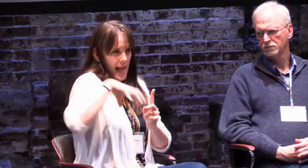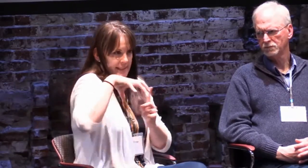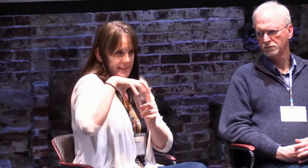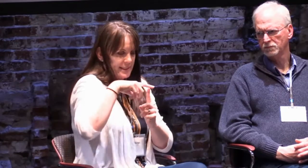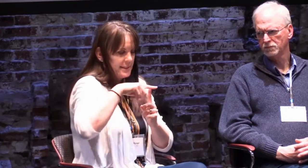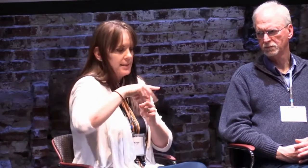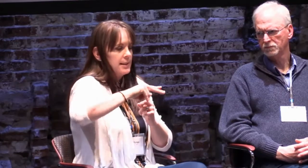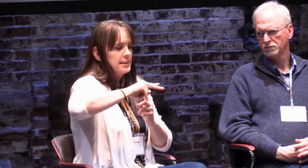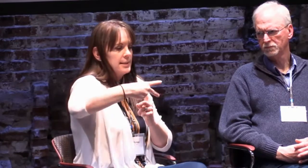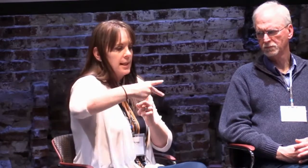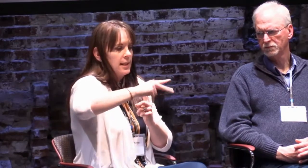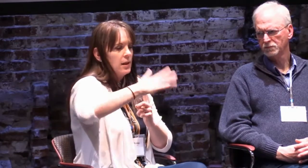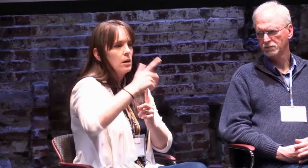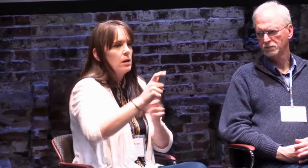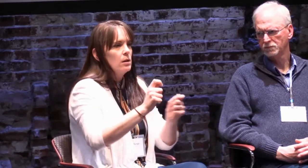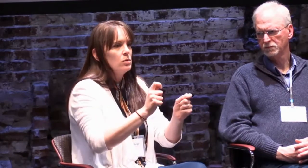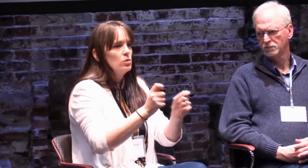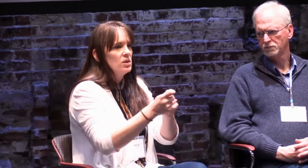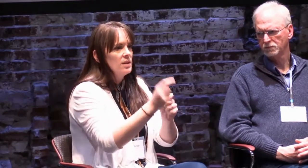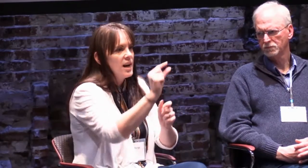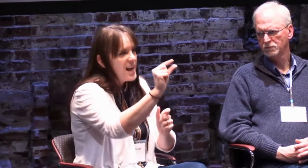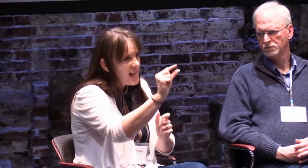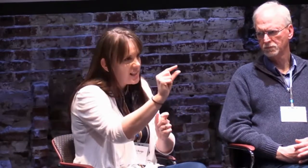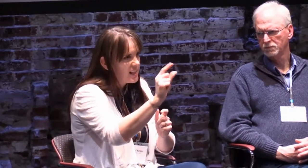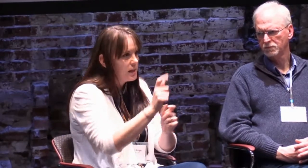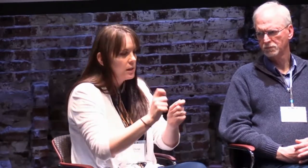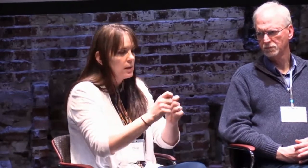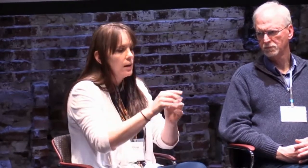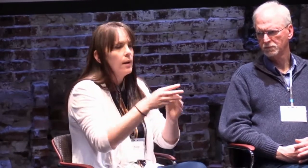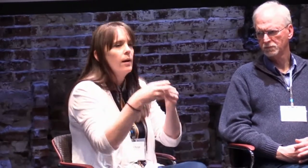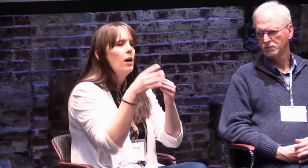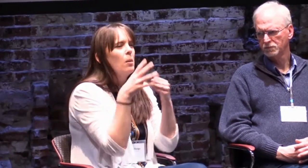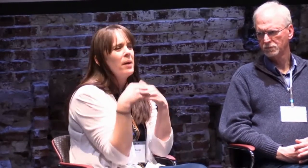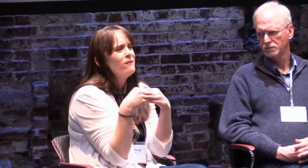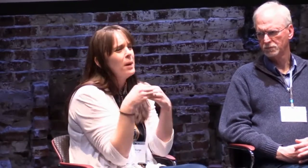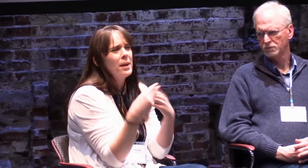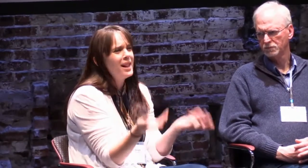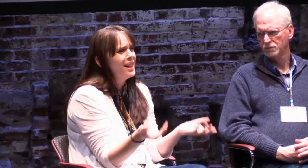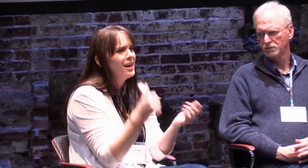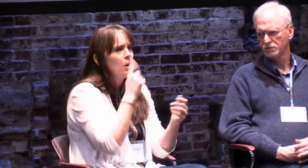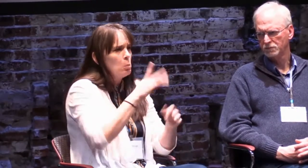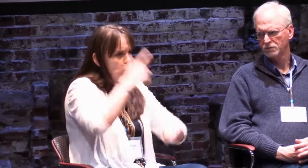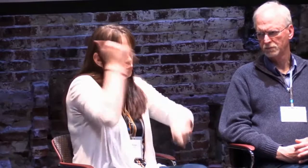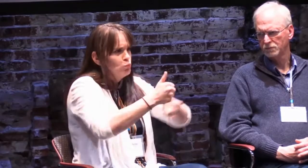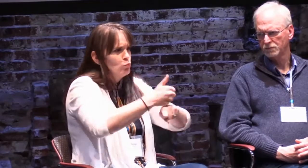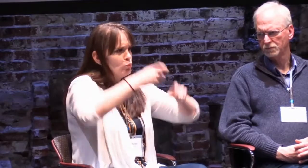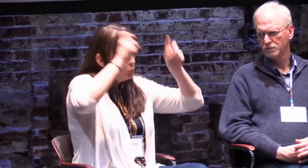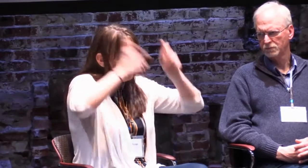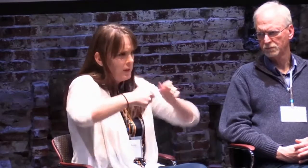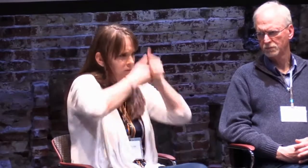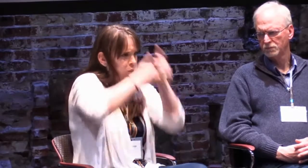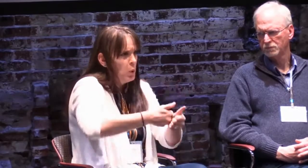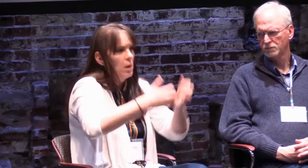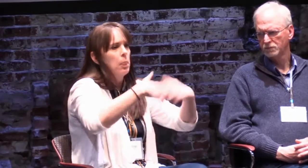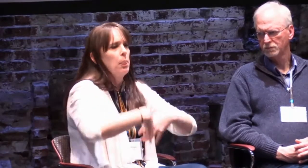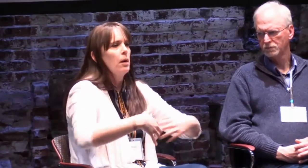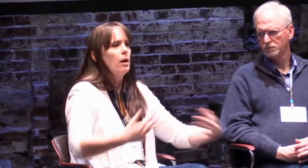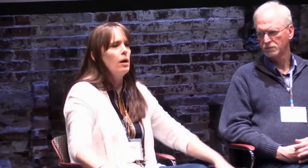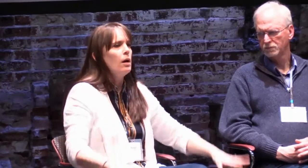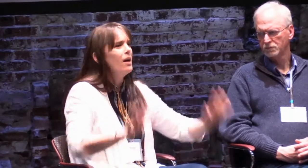Sometimes they just don't manifest. Sometimes there's a digression, there's a little hiccup. You got to be flexible.